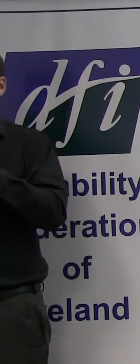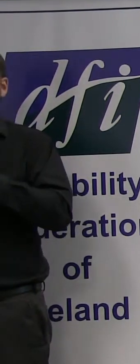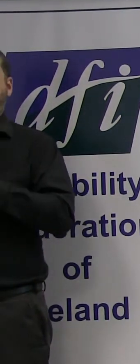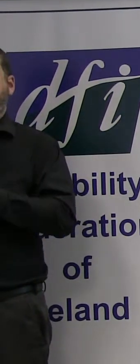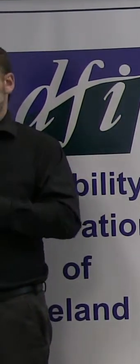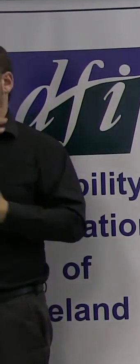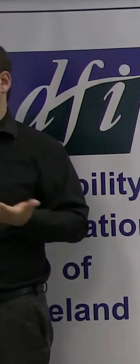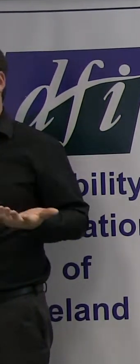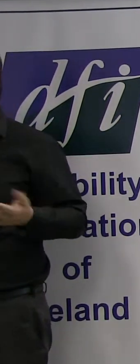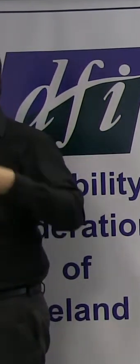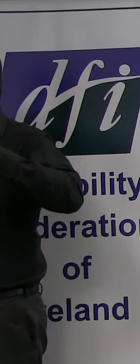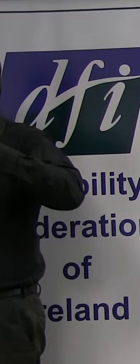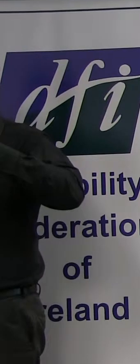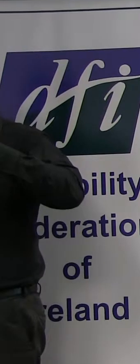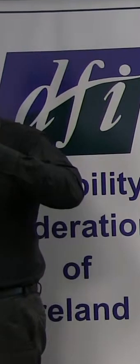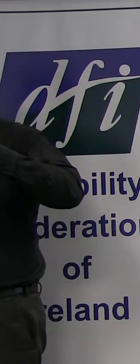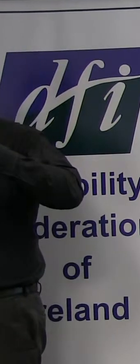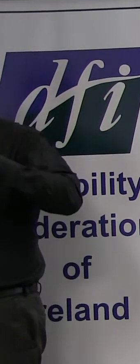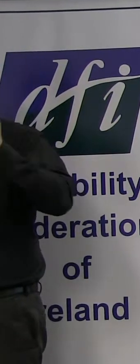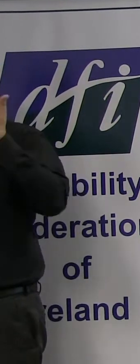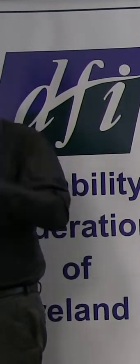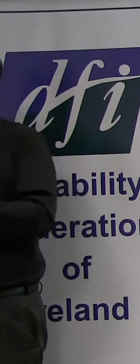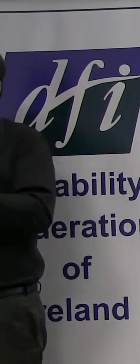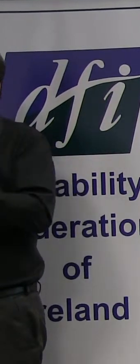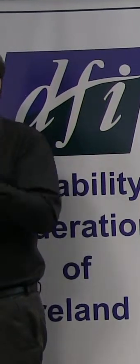looking at and even now we're getting applications for registration we're